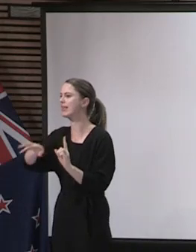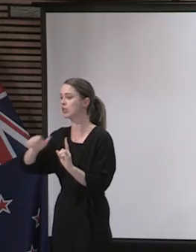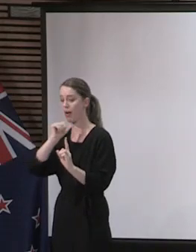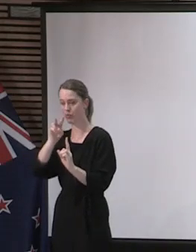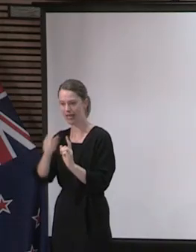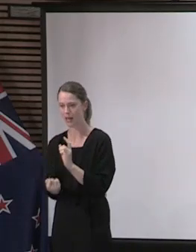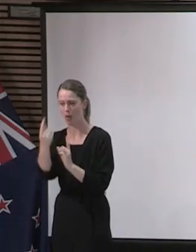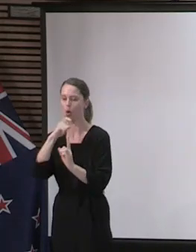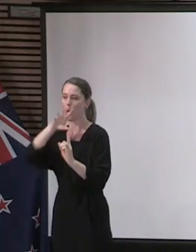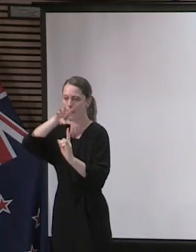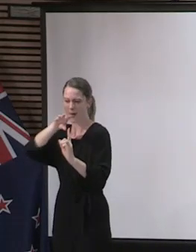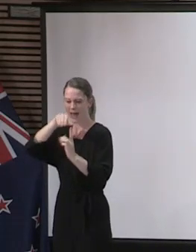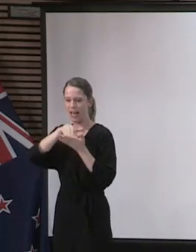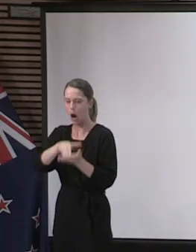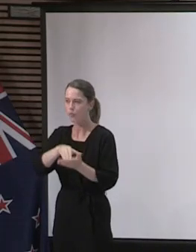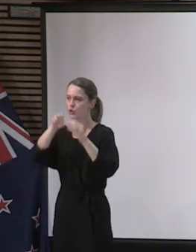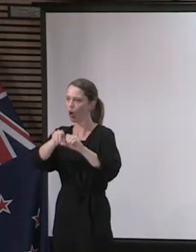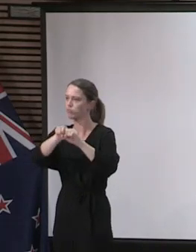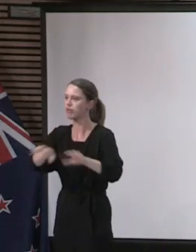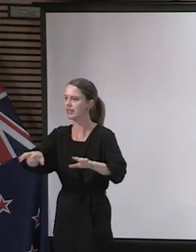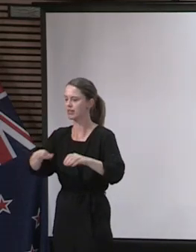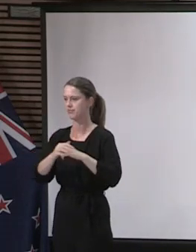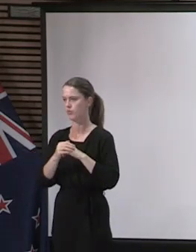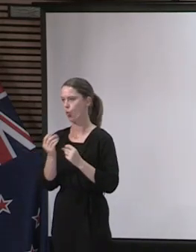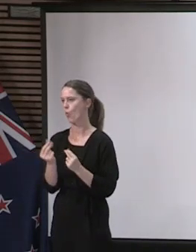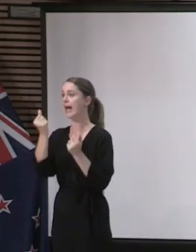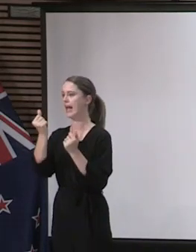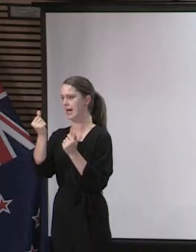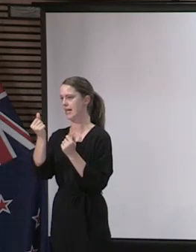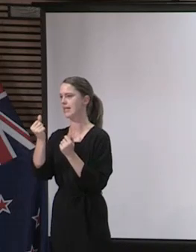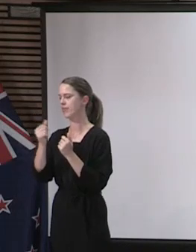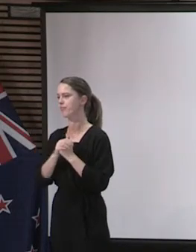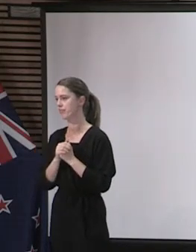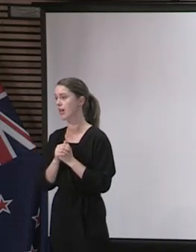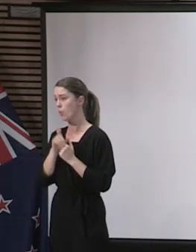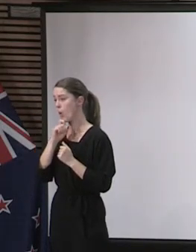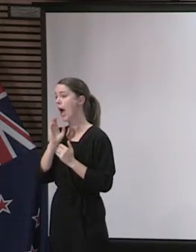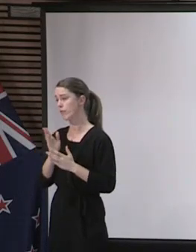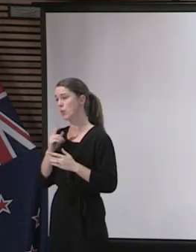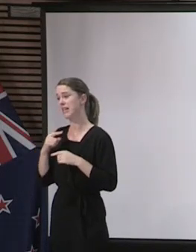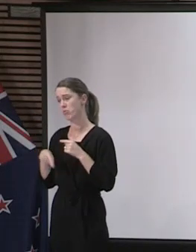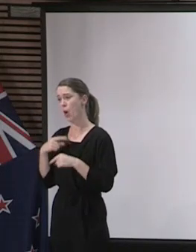tolerance. So every type we see a case, we basically pounce on it. We do everything